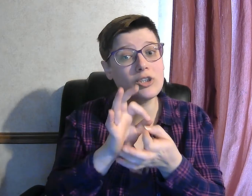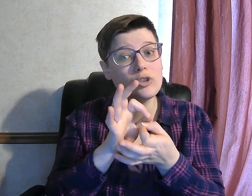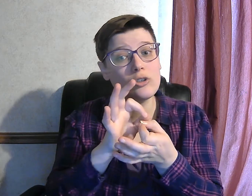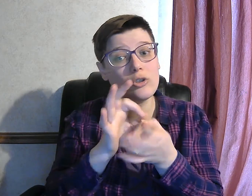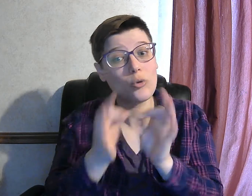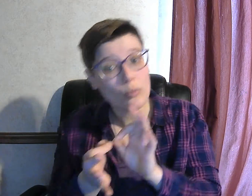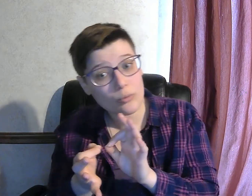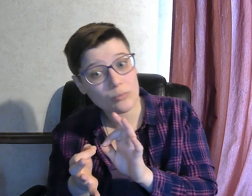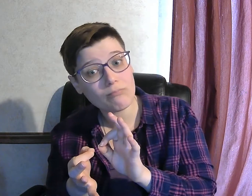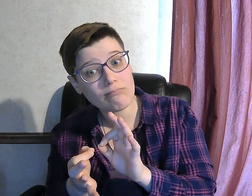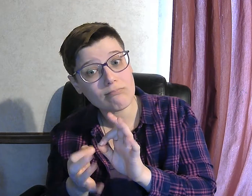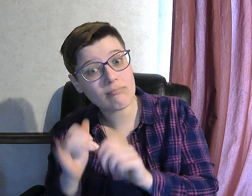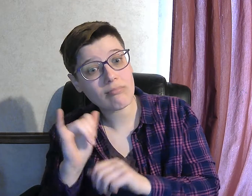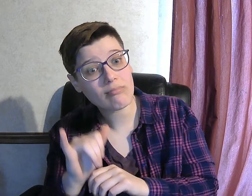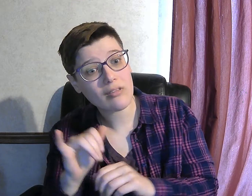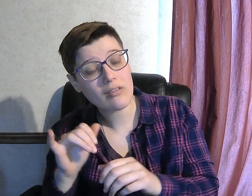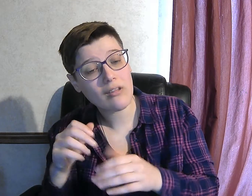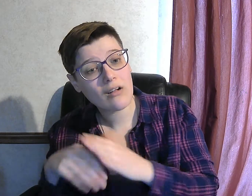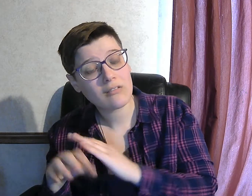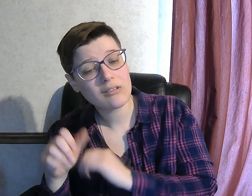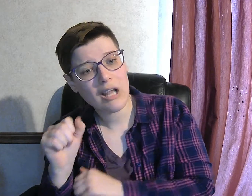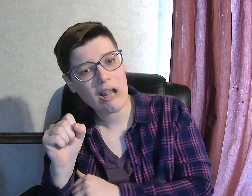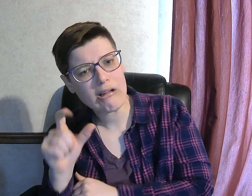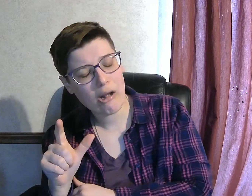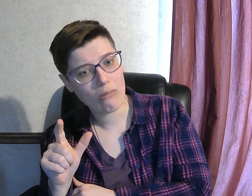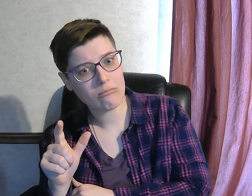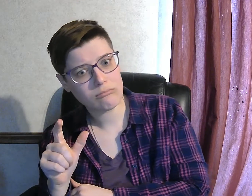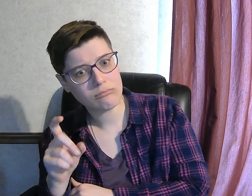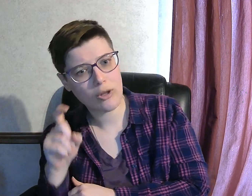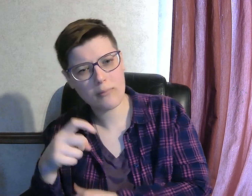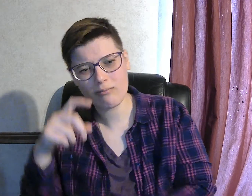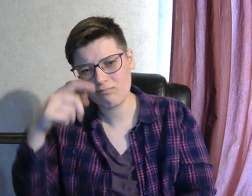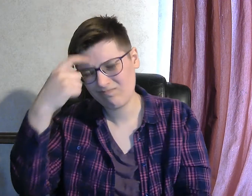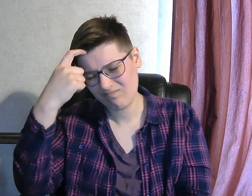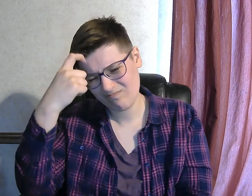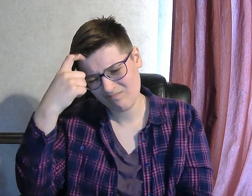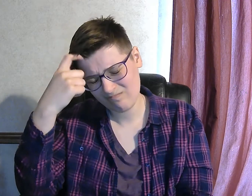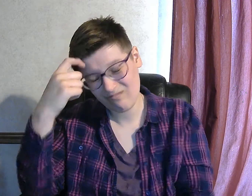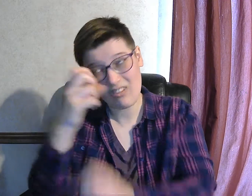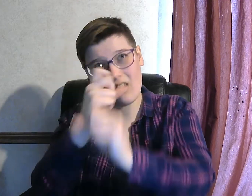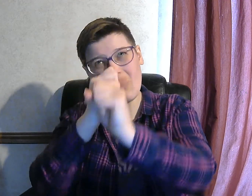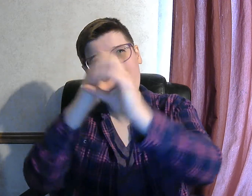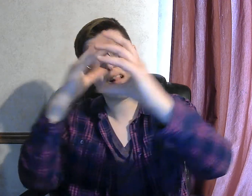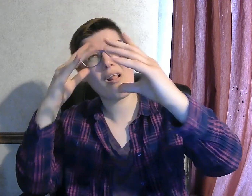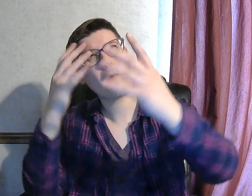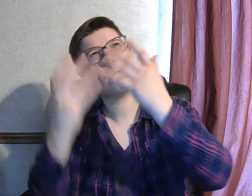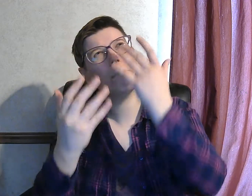So then I have to take that English interpretation, and then interpret that into ASL.